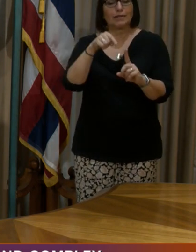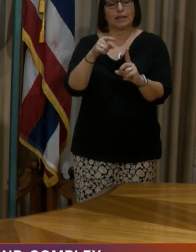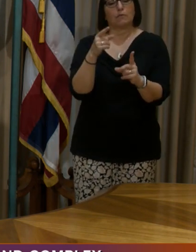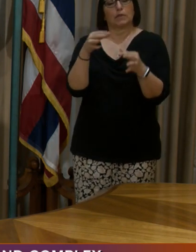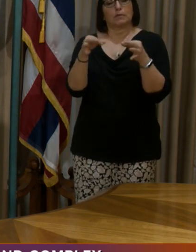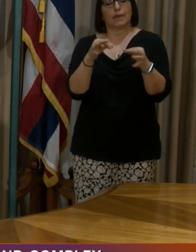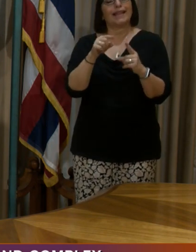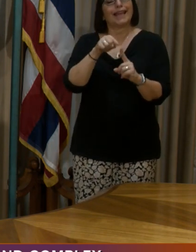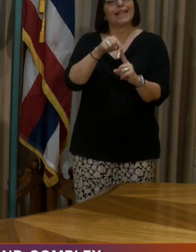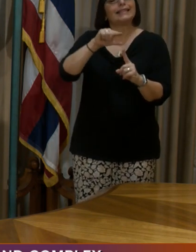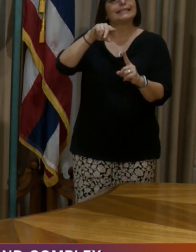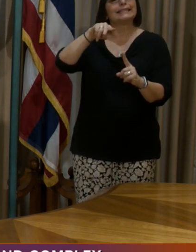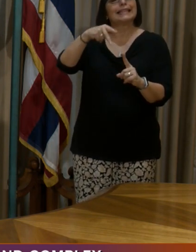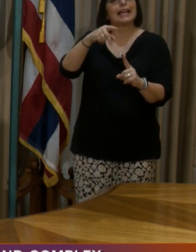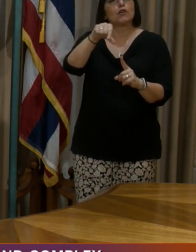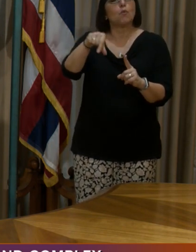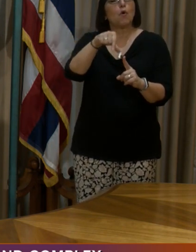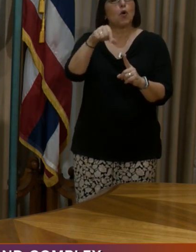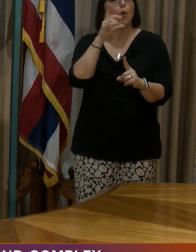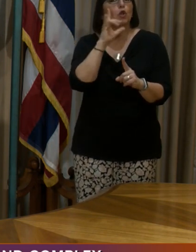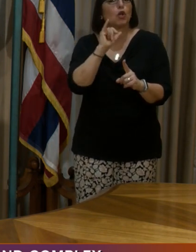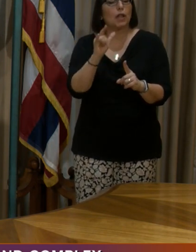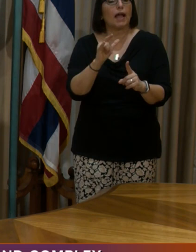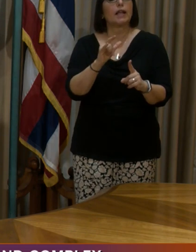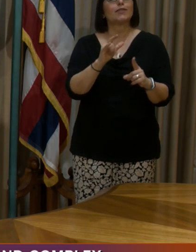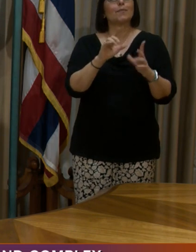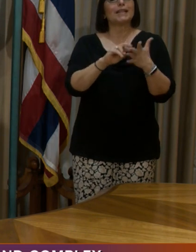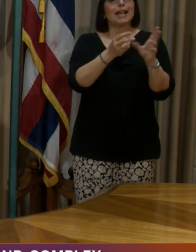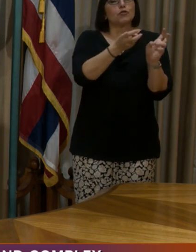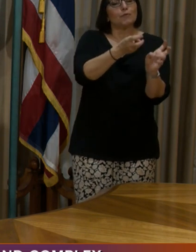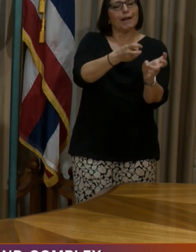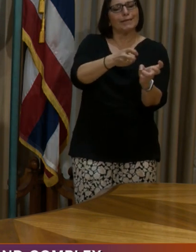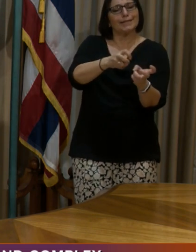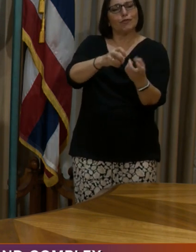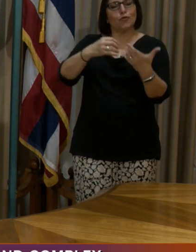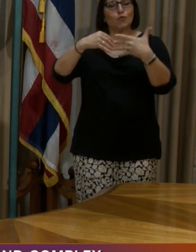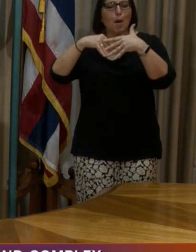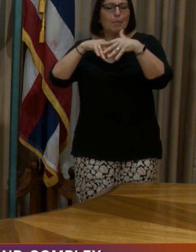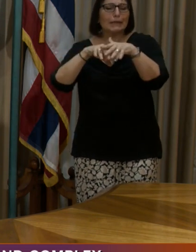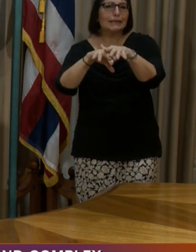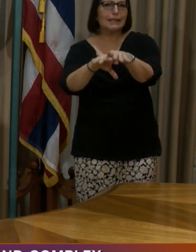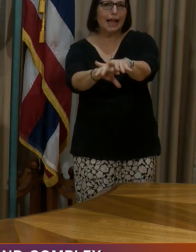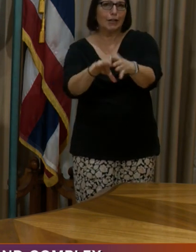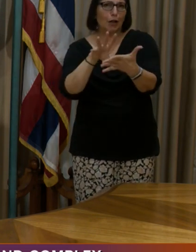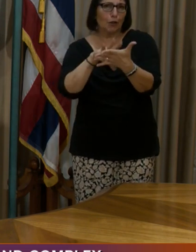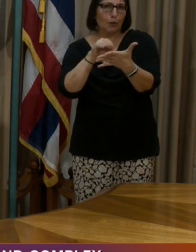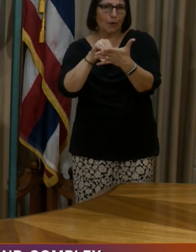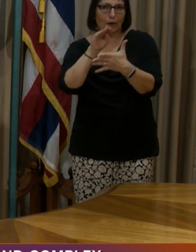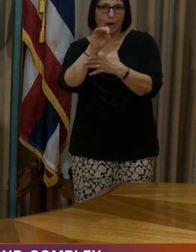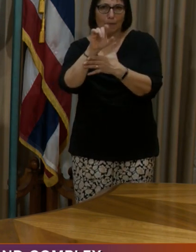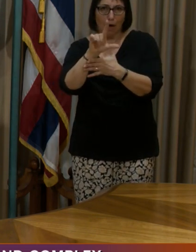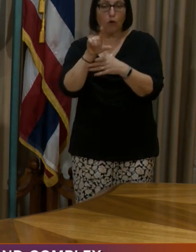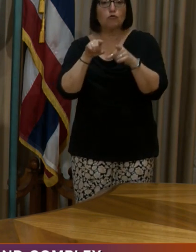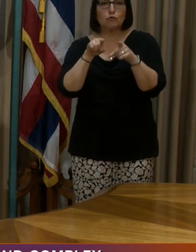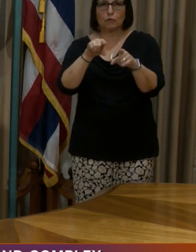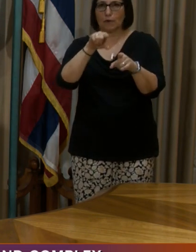COMMUNICATING WITH THEIR AROUND WHAT THE SECOND QUARTER LIKE WE WILL BE TRANSITIONING